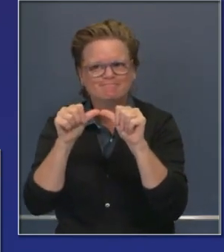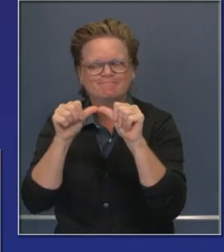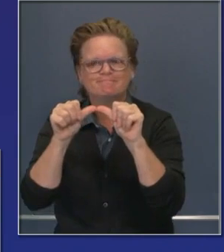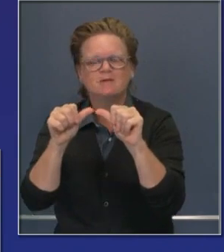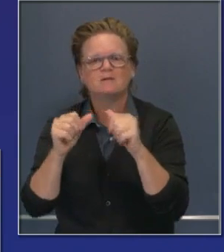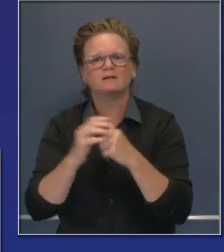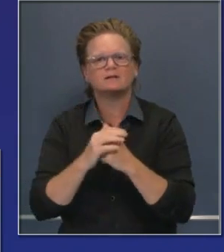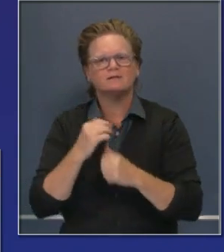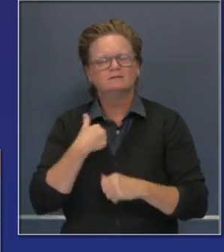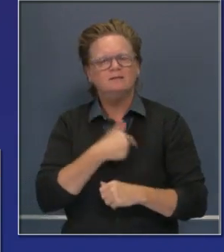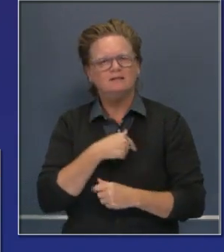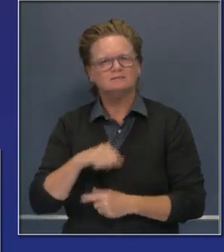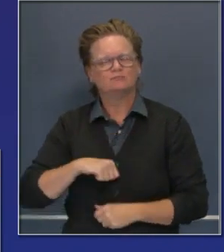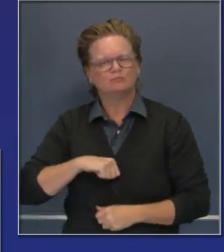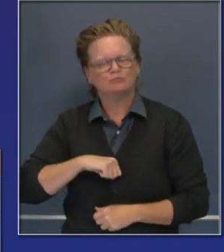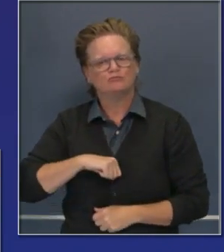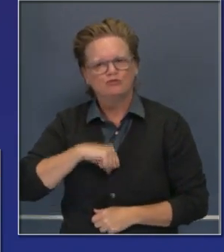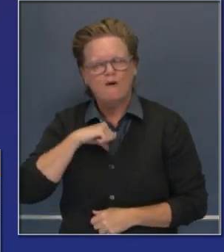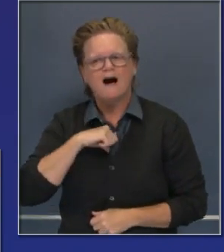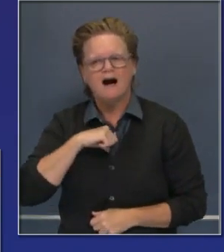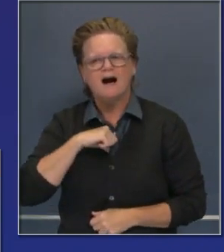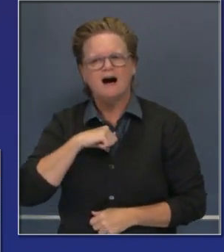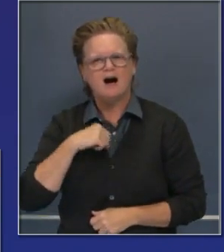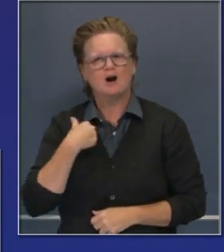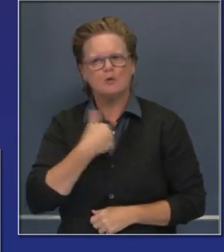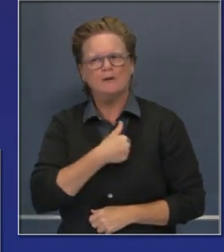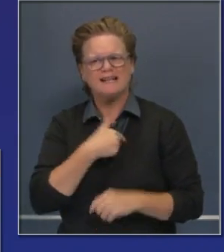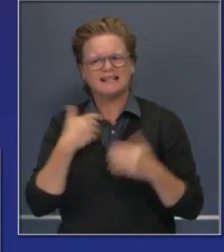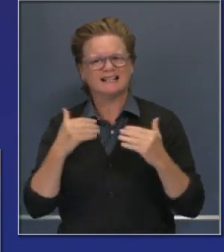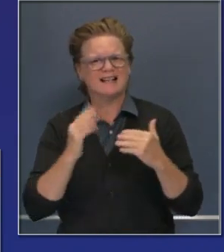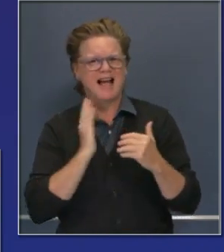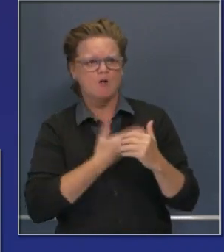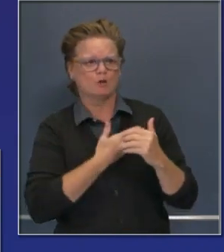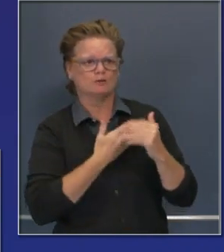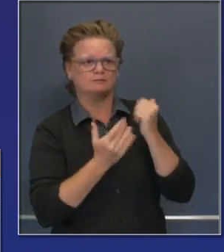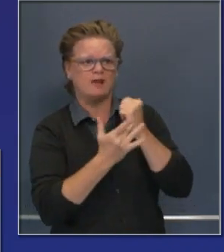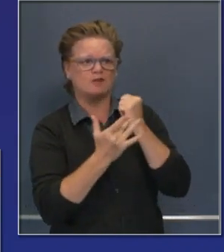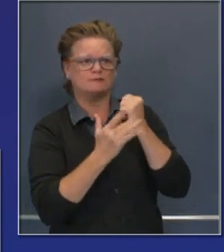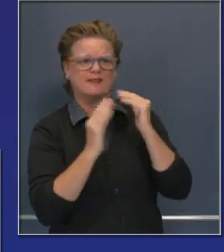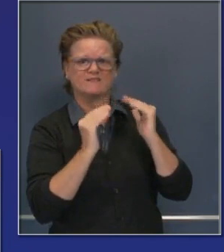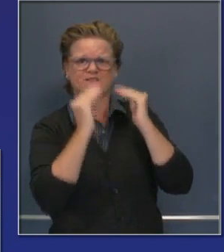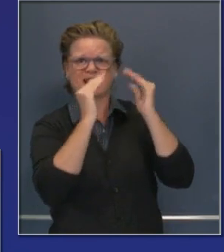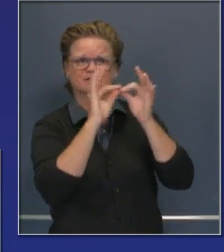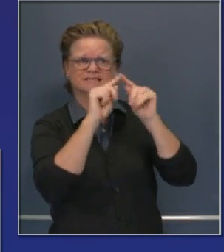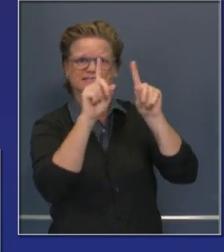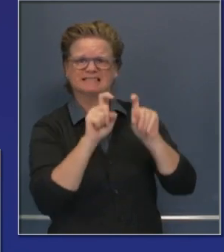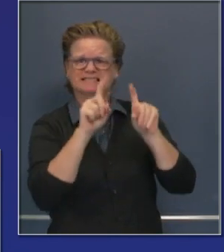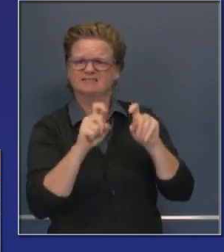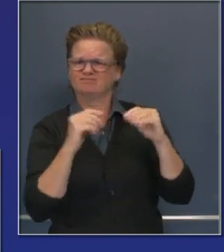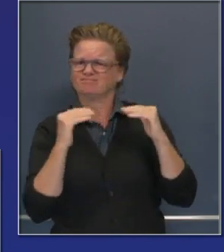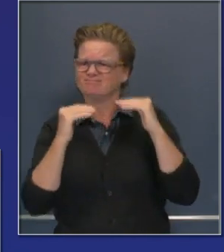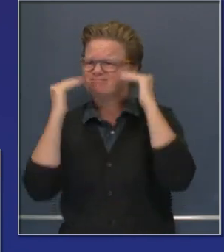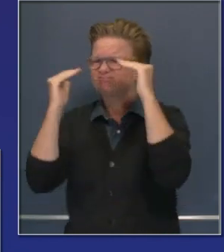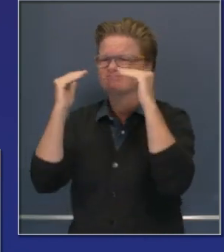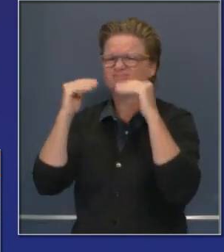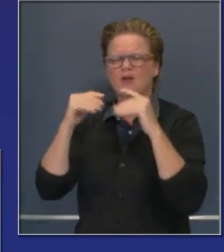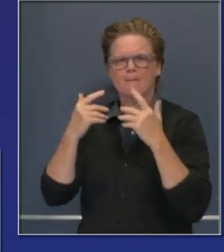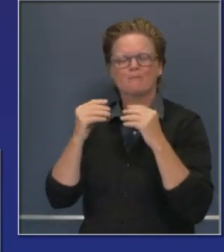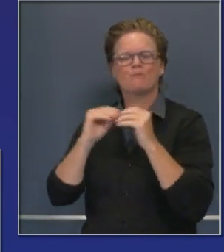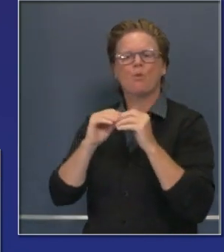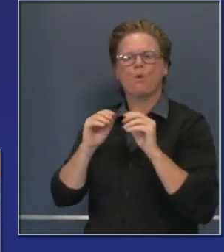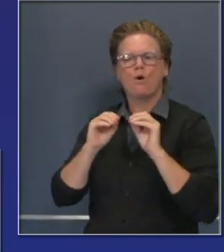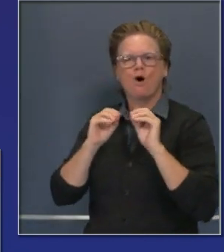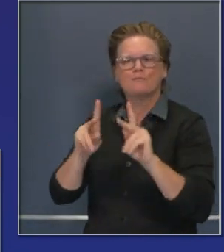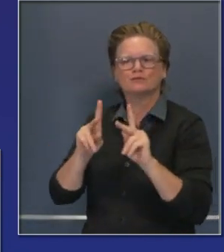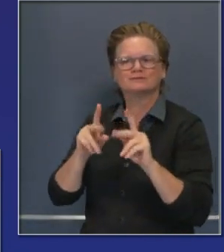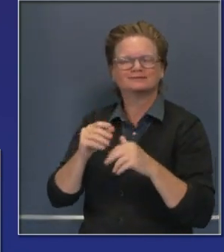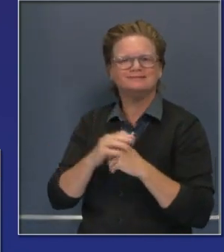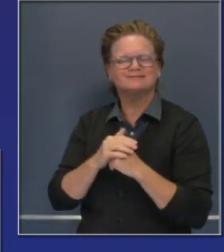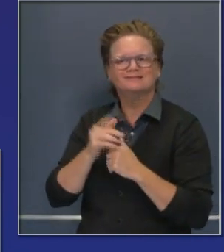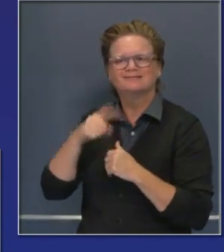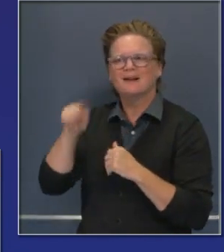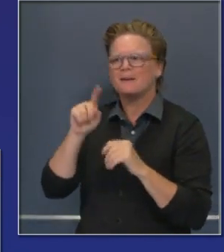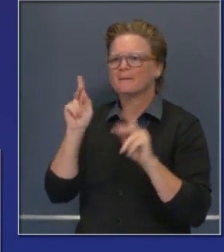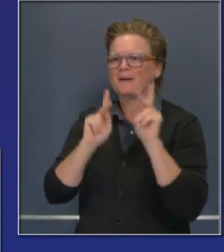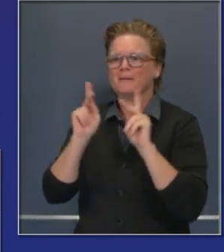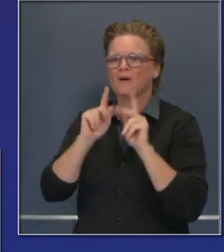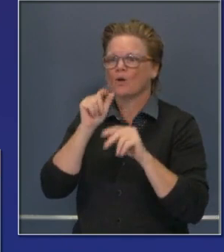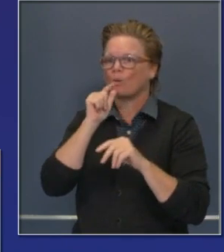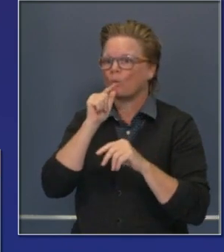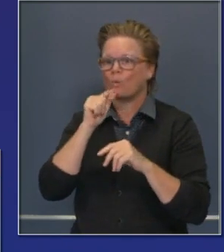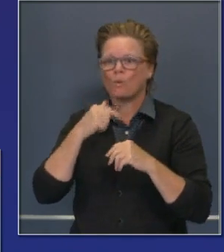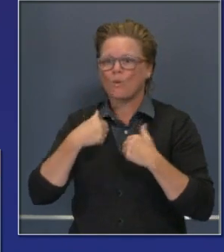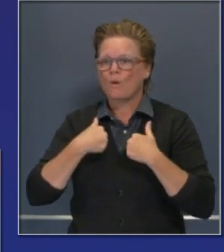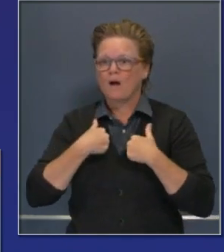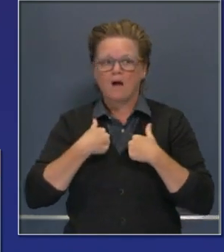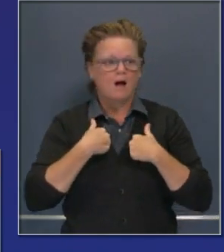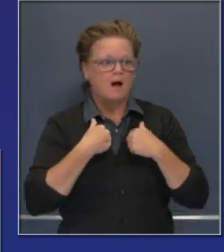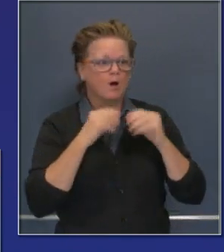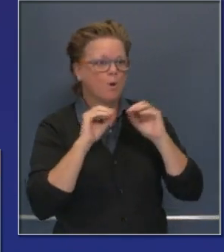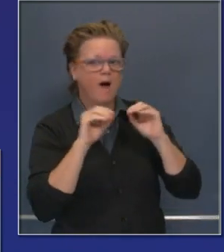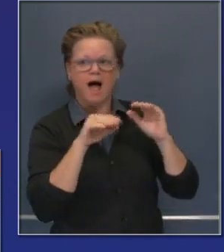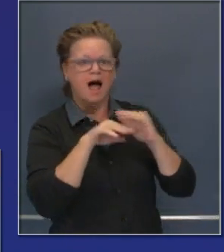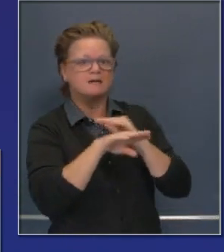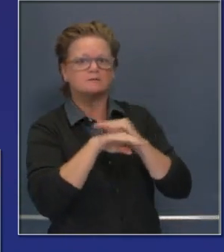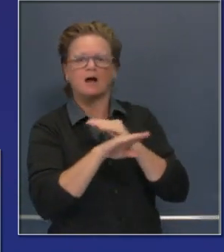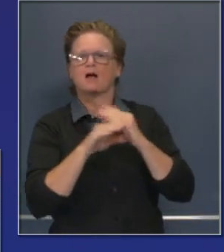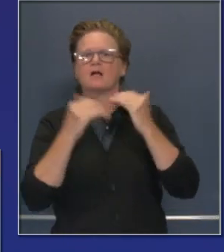EFFORTS AND AGAIN, CALIFORNIA PRIDES ITSELF ON ITS COMMITMENT TO ADVANCE OUR TESTING IN A SUBSTANTIALLY MORE COMPREHENSIVE MANNER MORE OF A FRAMEWORK OF EQUITY OF FOCUS ON REACHING OUT